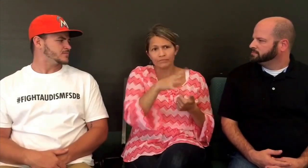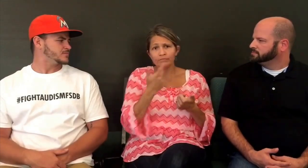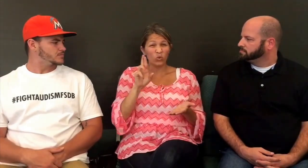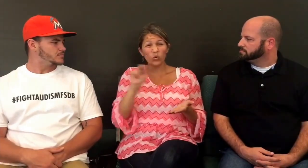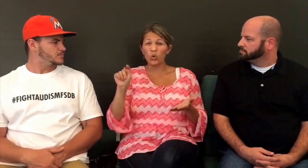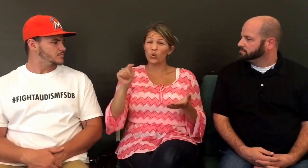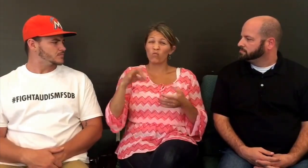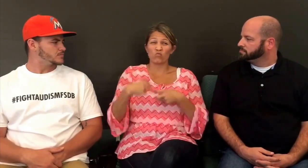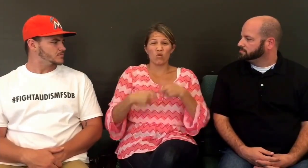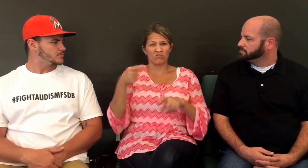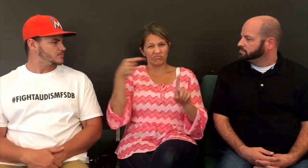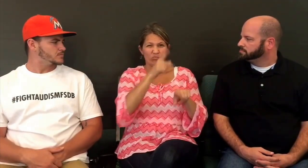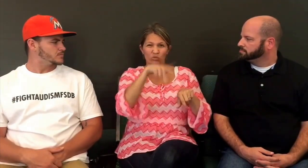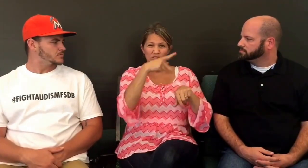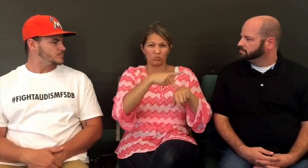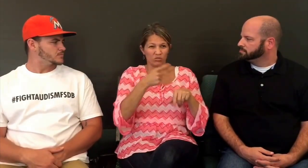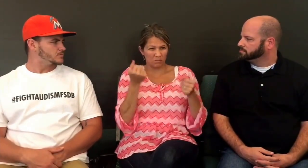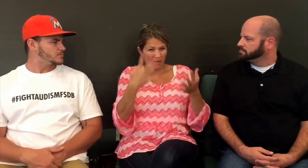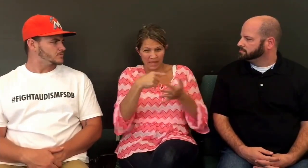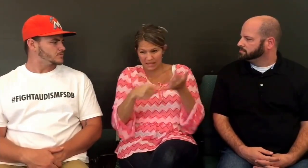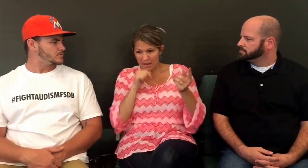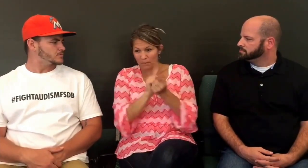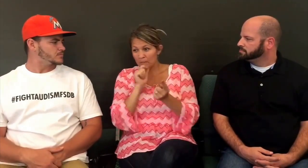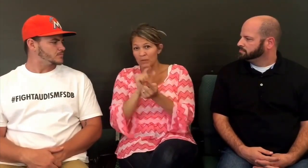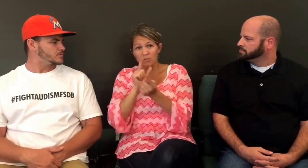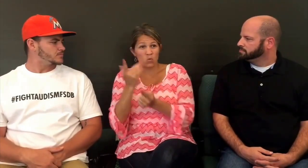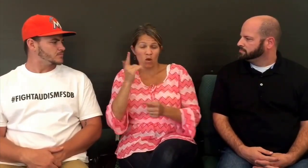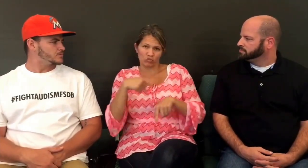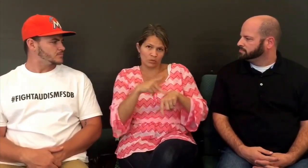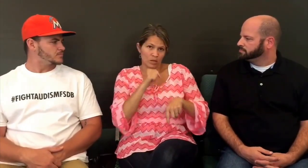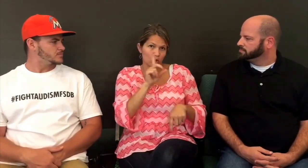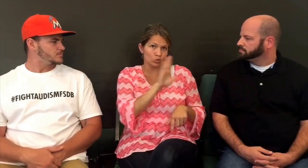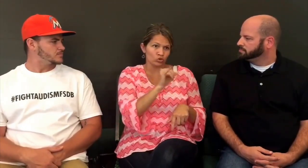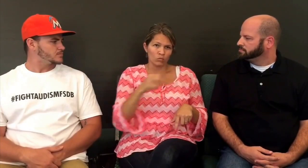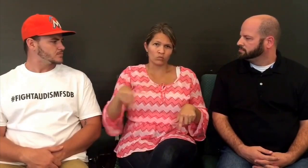we said that the root of the problem is the principal. Many of our needs are not met because of the principal.